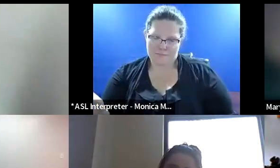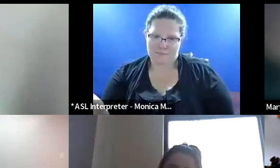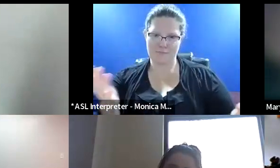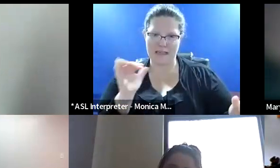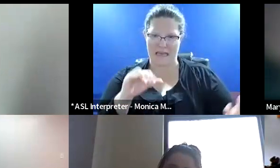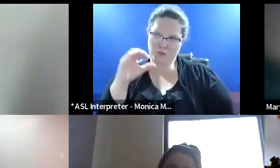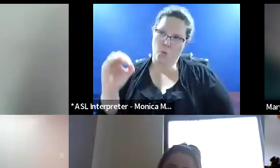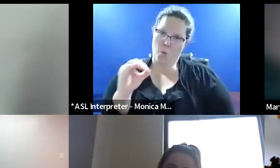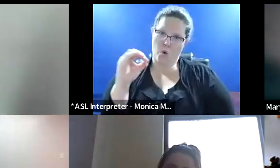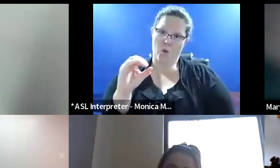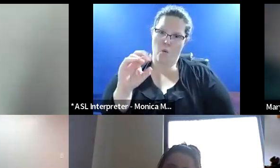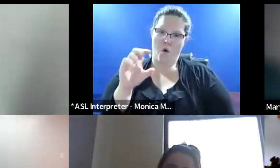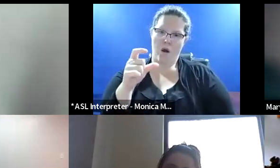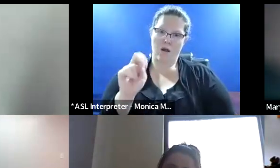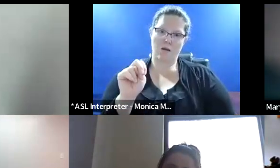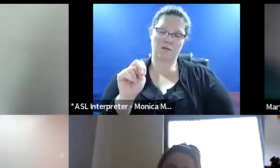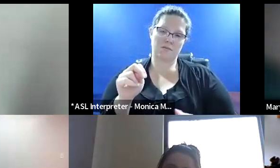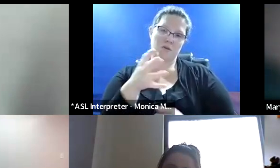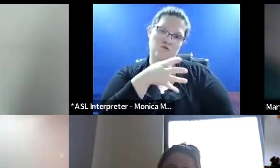WE HAVE 13 COUNTIES IN OREGON AND ALL THIRTEEN COUNTIES ARE VERY RURAL. I MEAN YOU CAN DRIVE FOR AN HOUR AND NOT SEE ANYTHING.